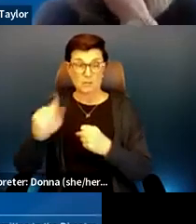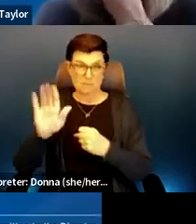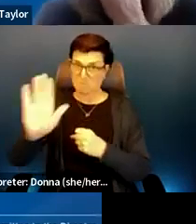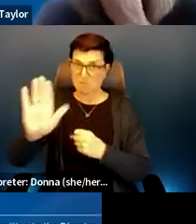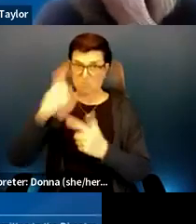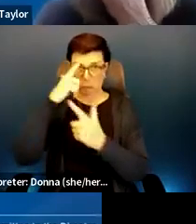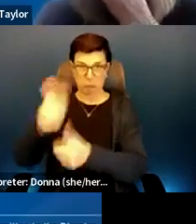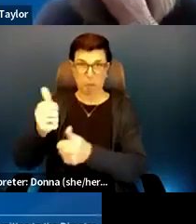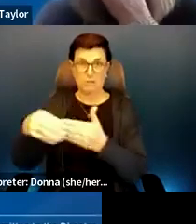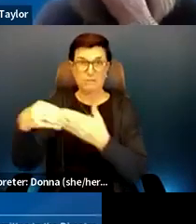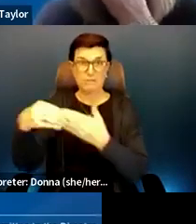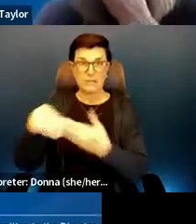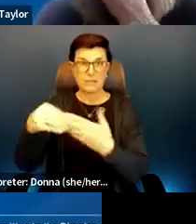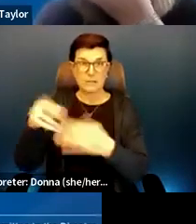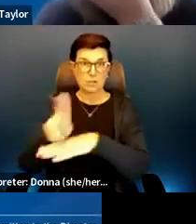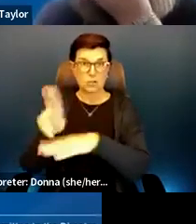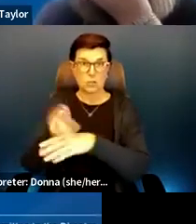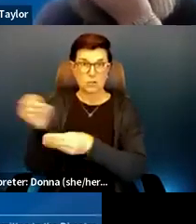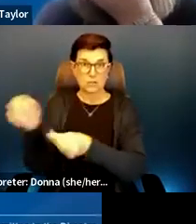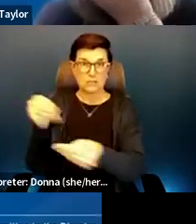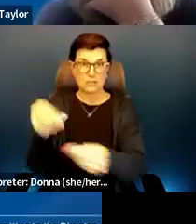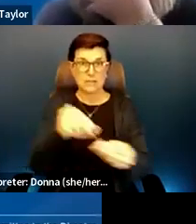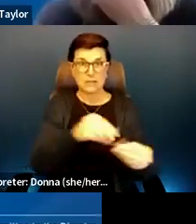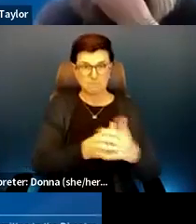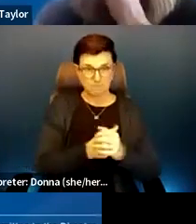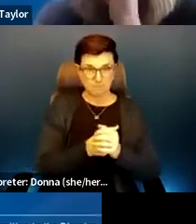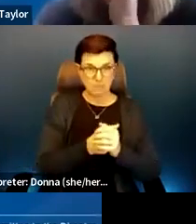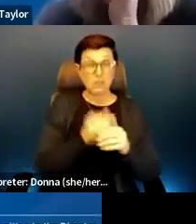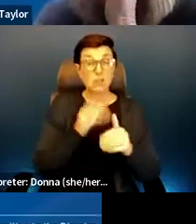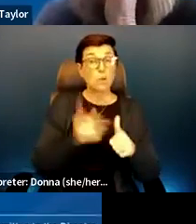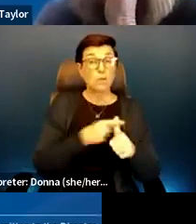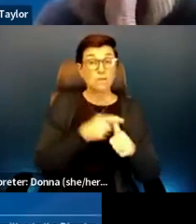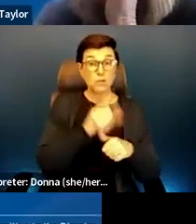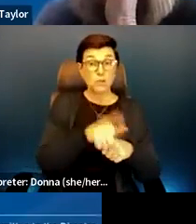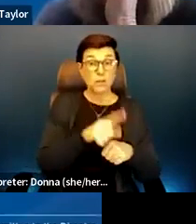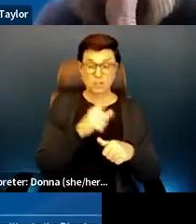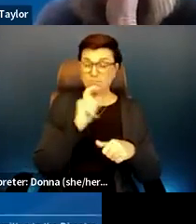And to your first question, which I think is really fantastic, yes,